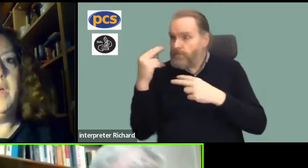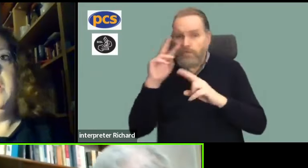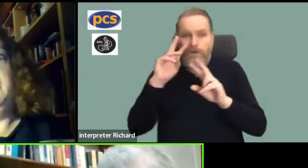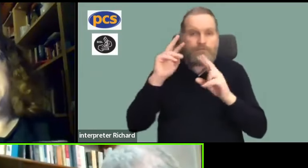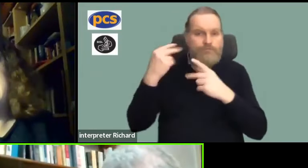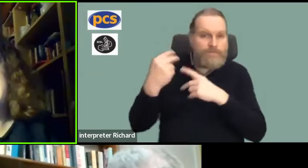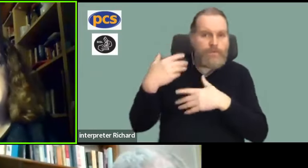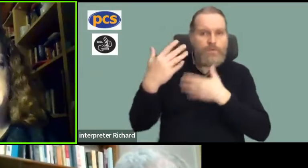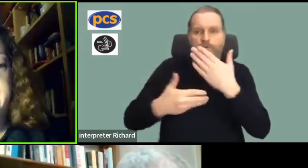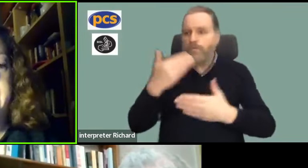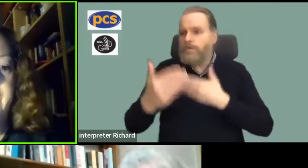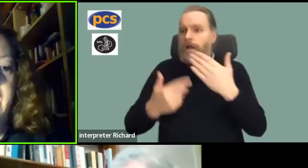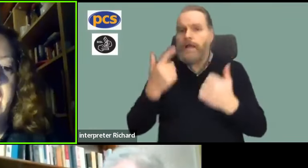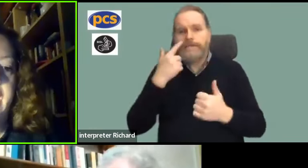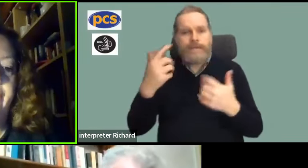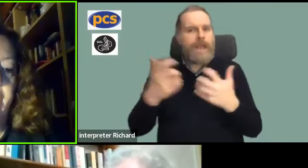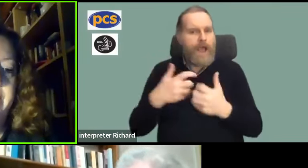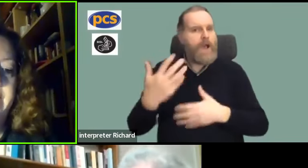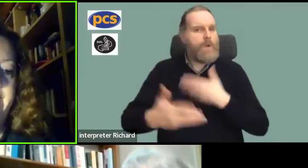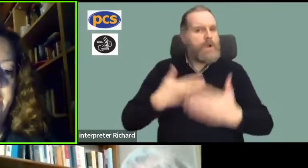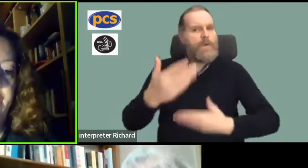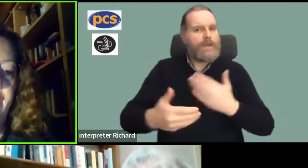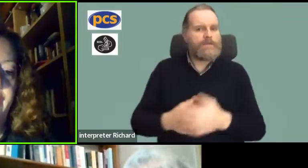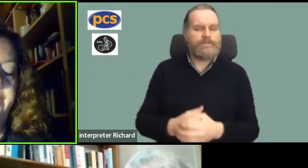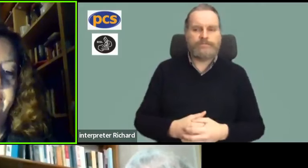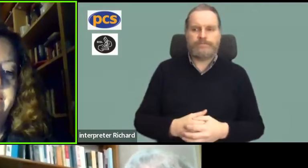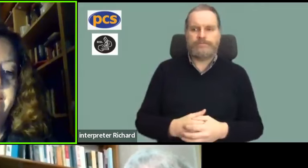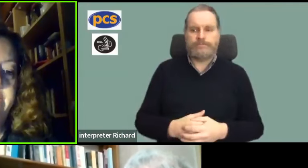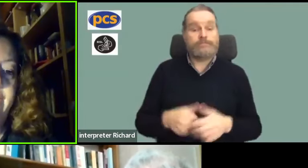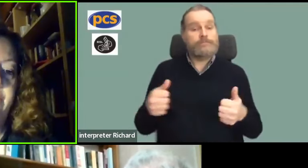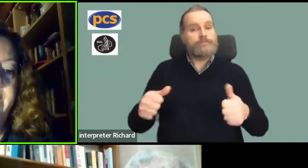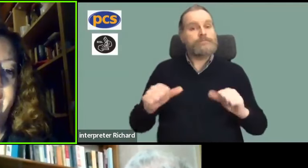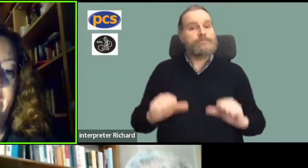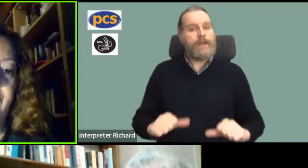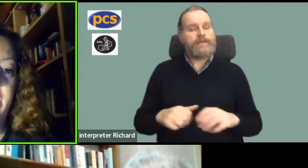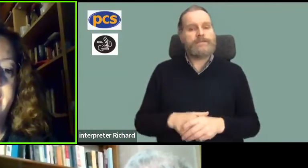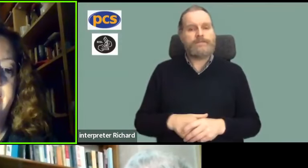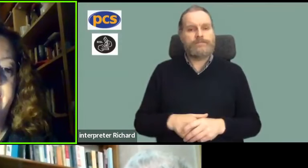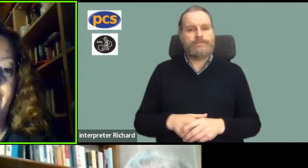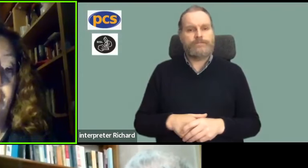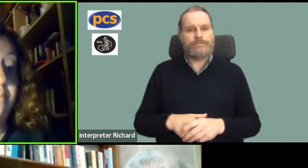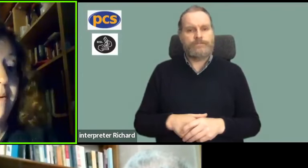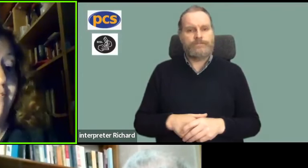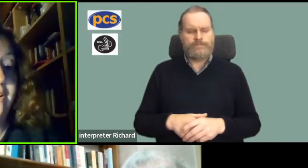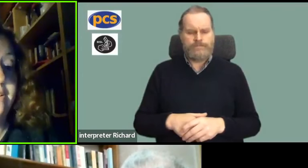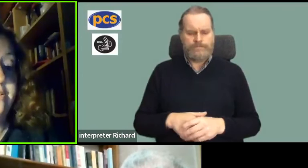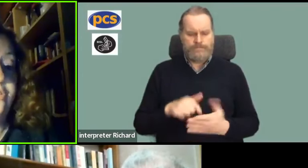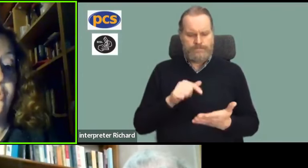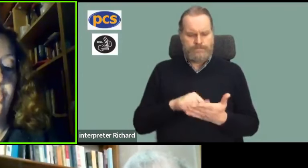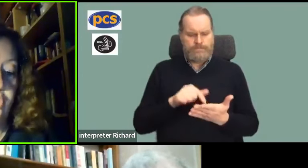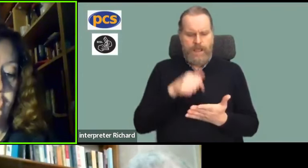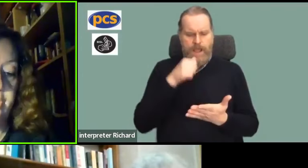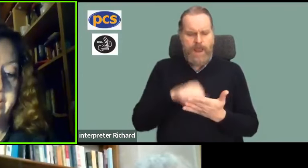it. there's anything we can do more effectively we will in in there come in weeks, a month . Okay thank you. I've got a message e of solidarity from